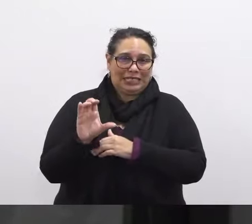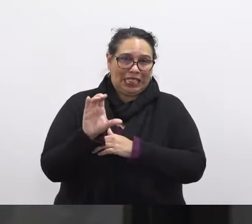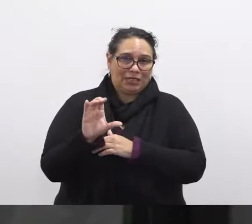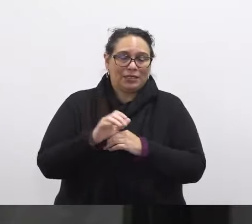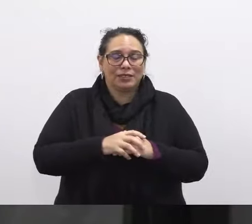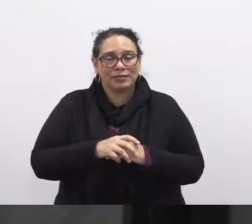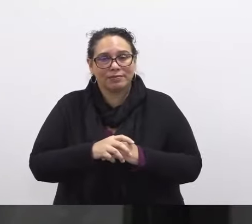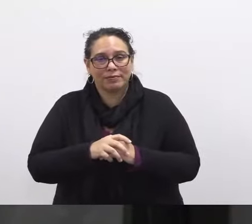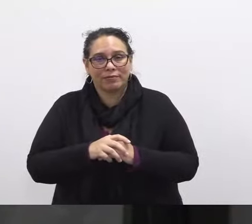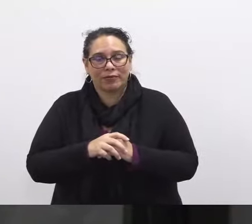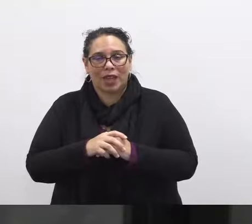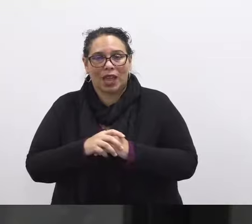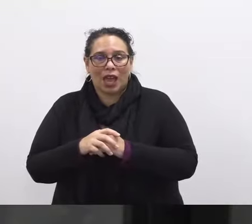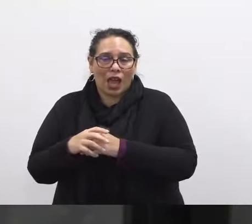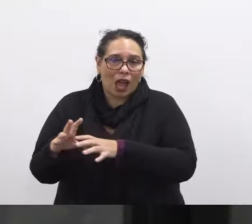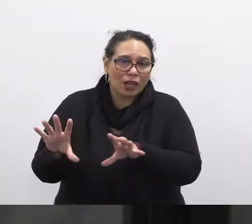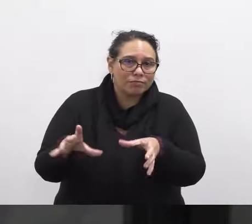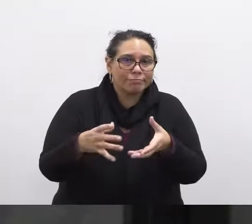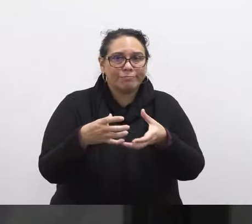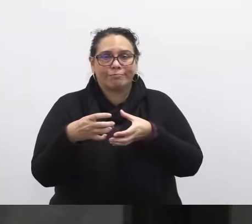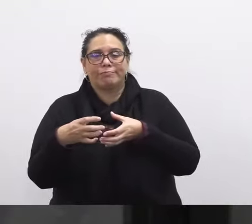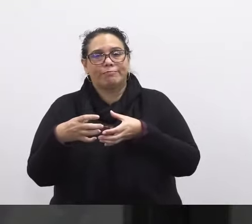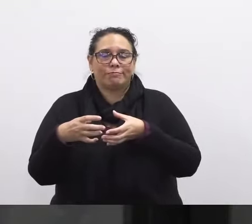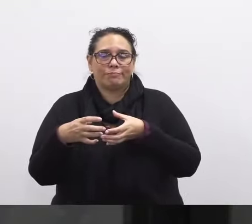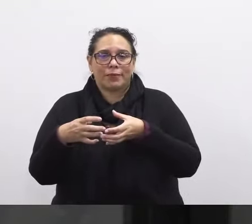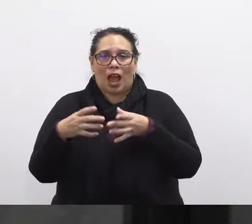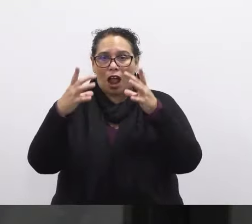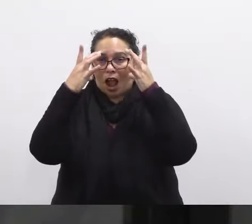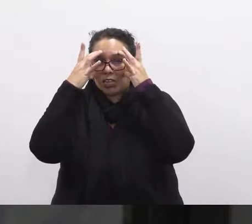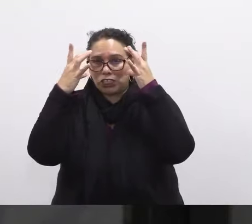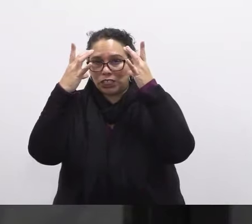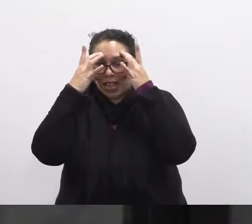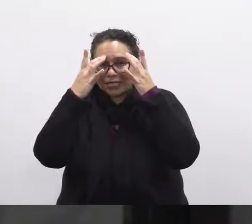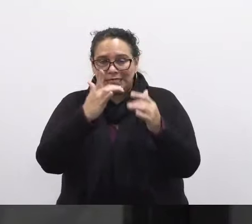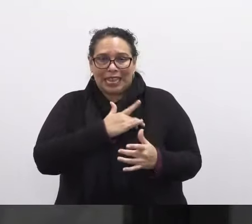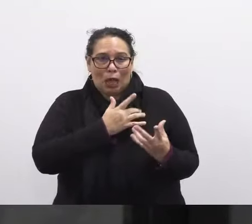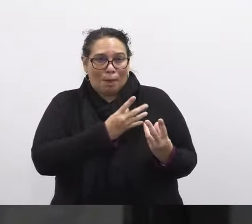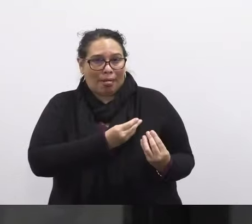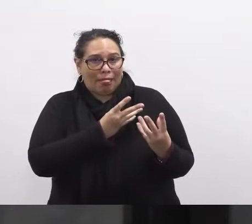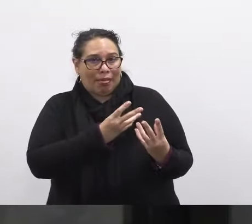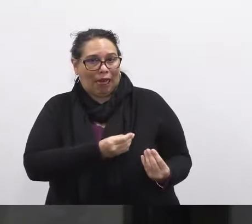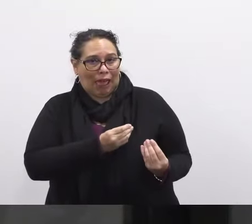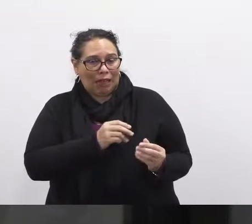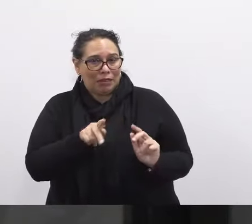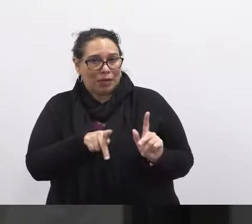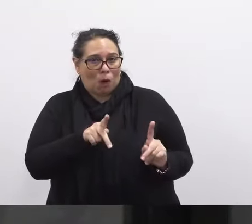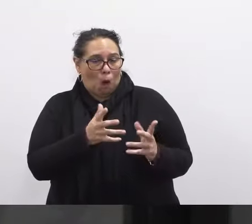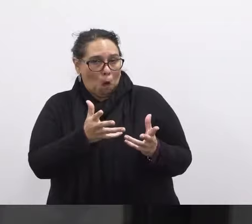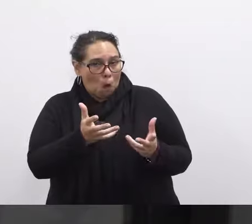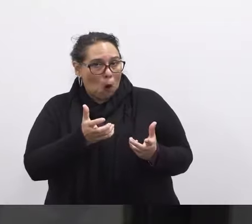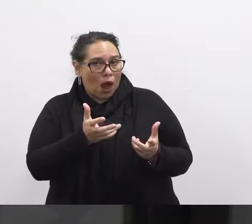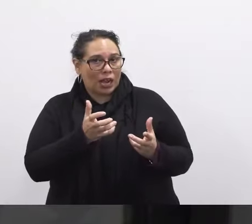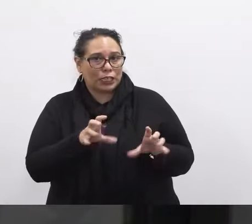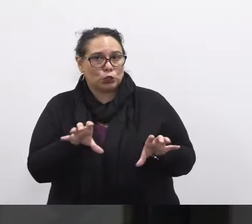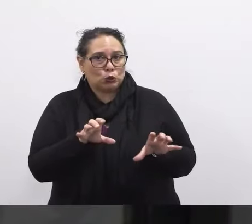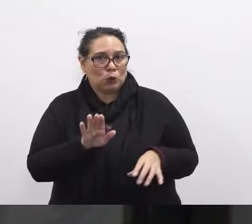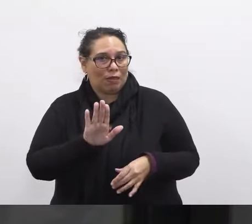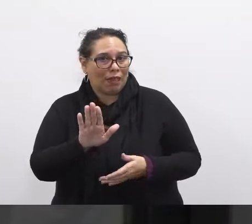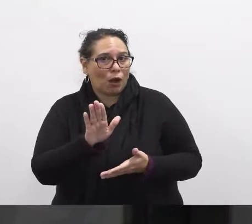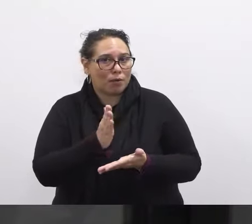As a coalition of conscientious and empathetic individual wanting to do their part for the sake of their generation